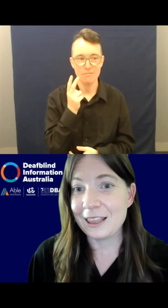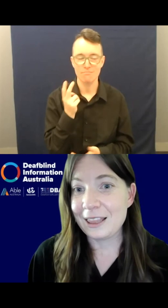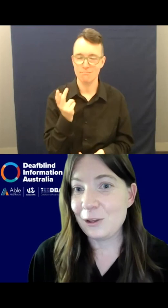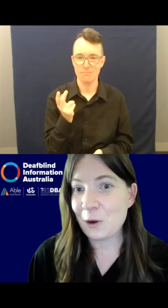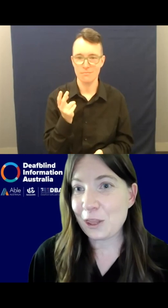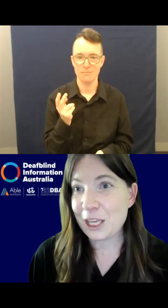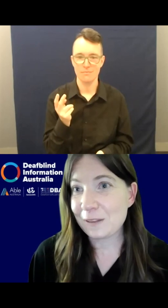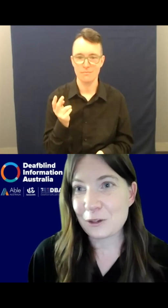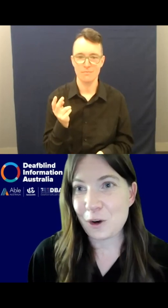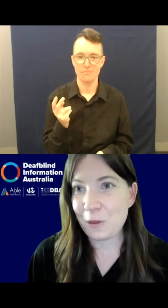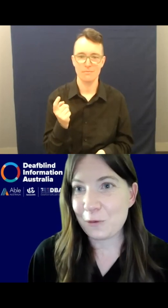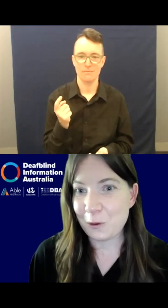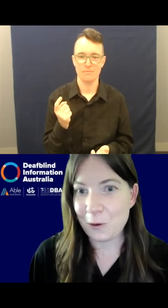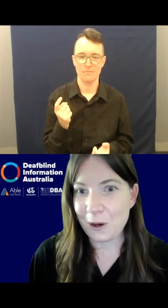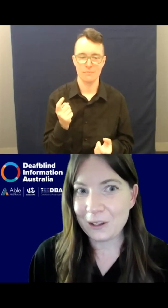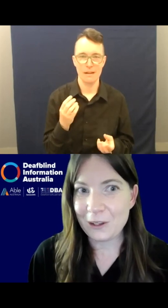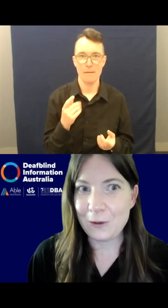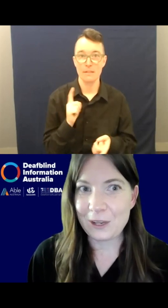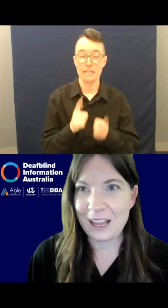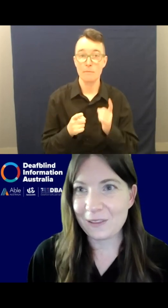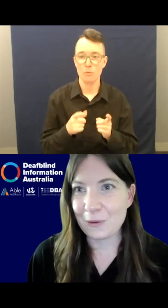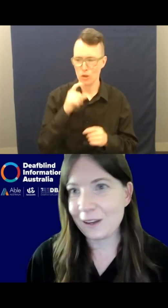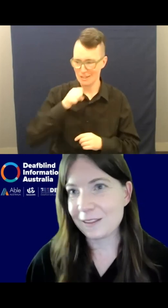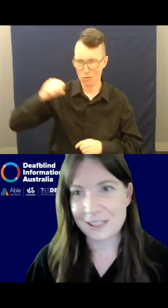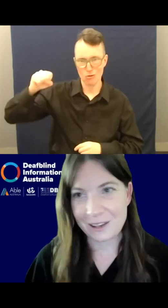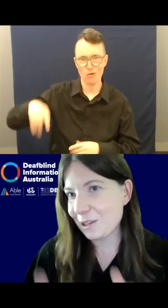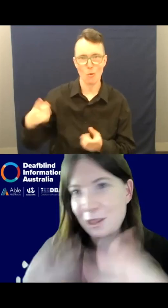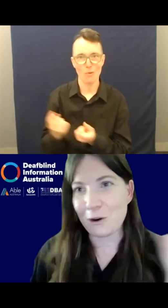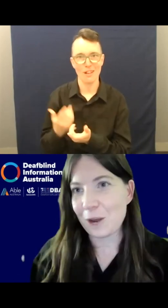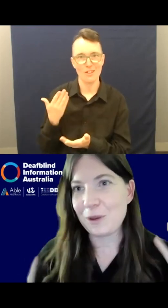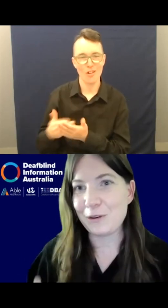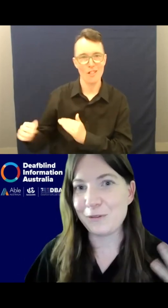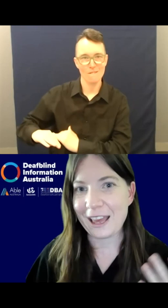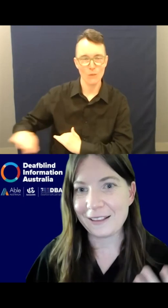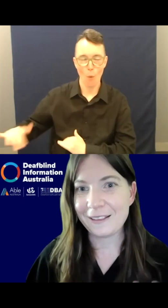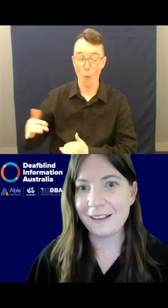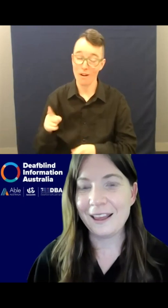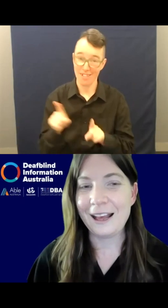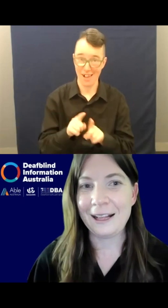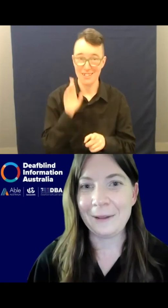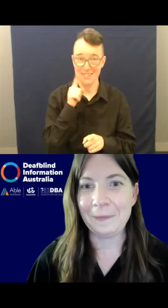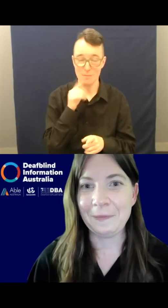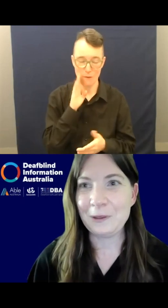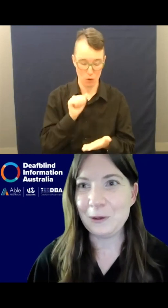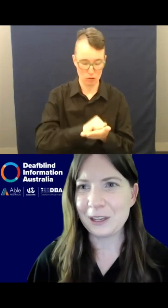You know, things can drop on the floor, you can get saw dust thrown up in your face, you can